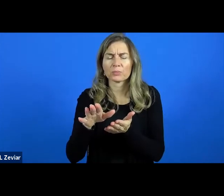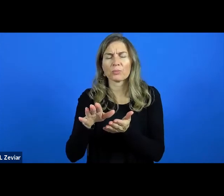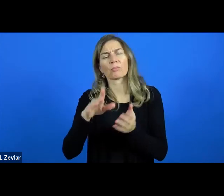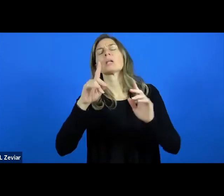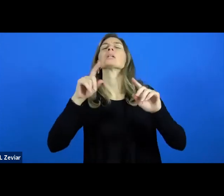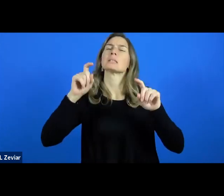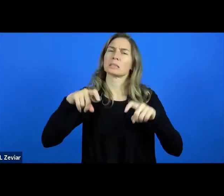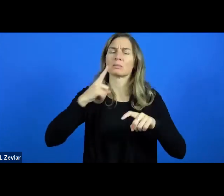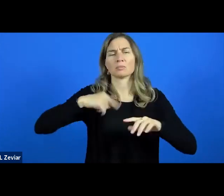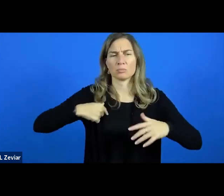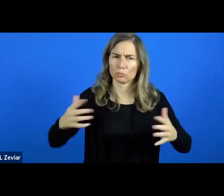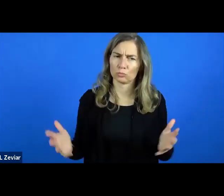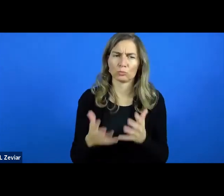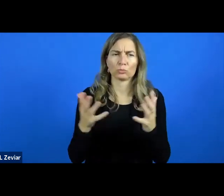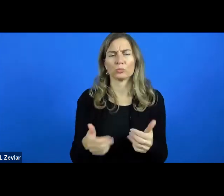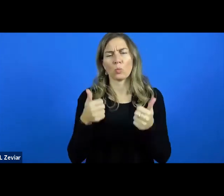For me, it's already a tricky statement.